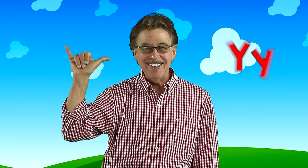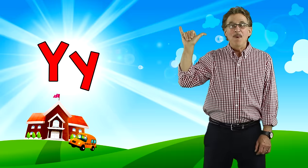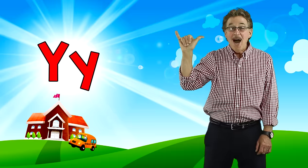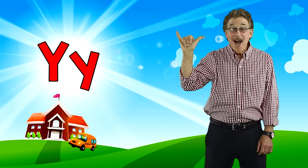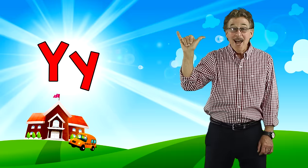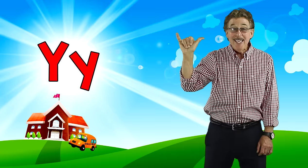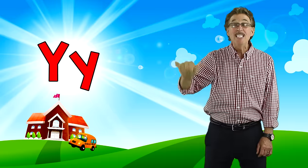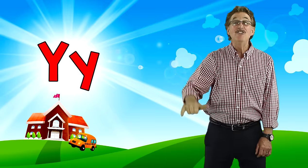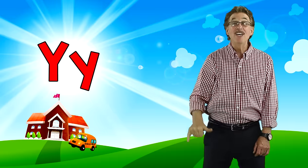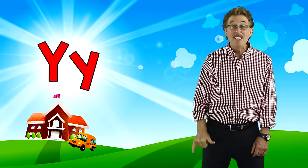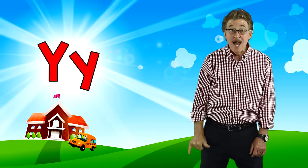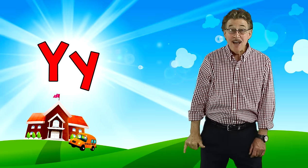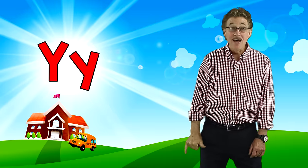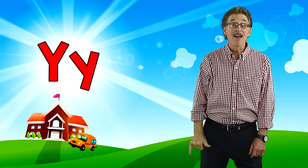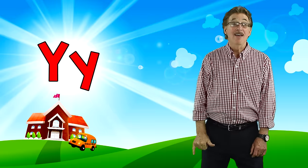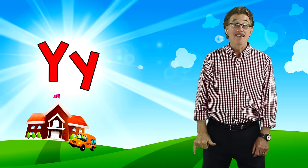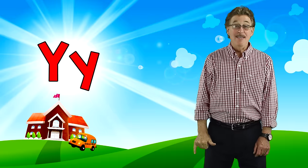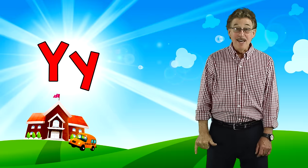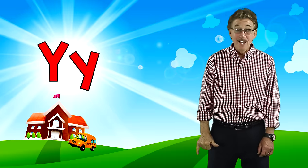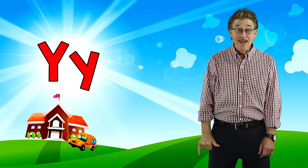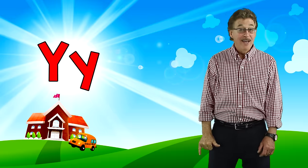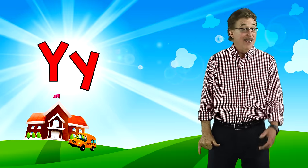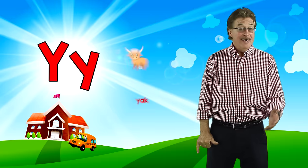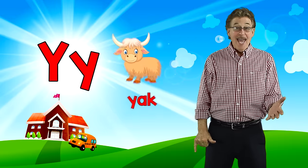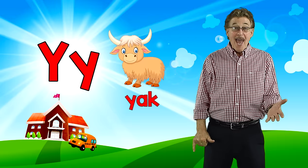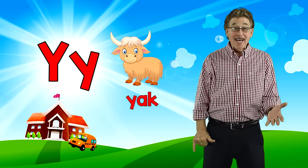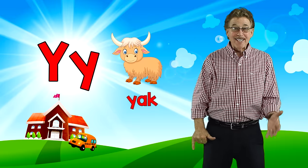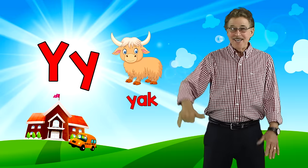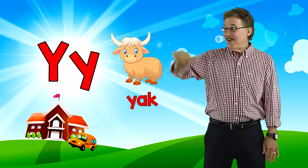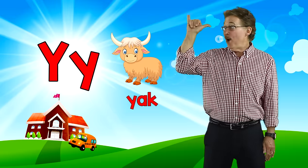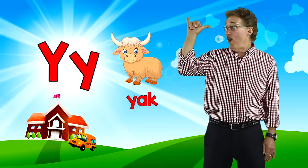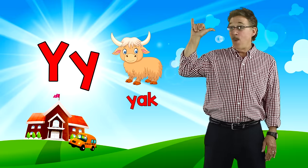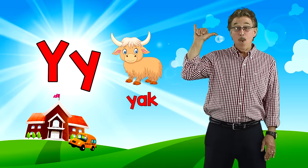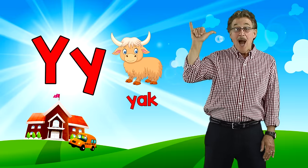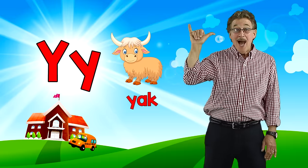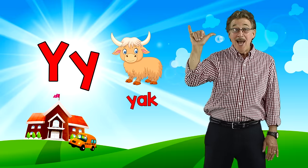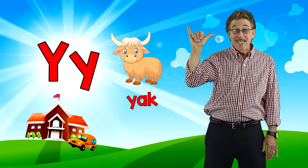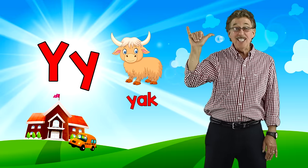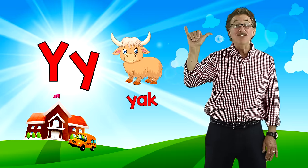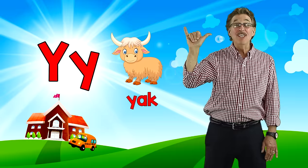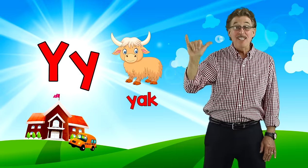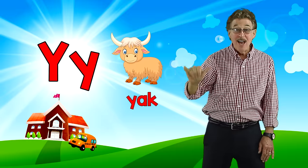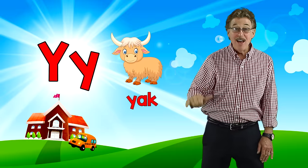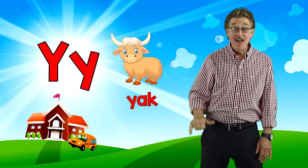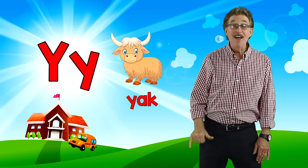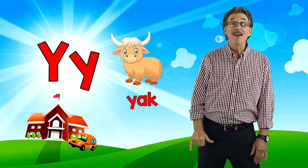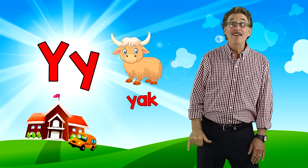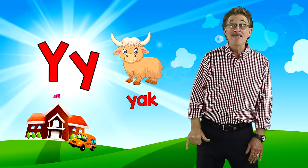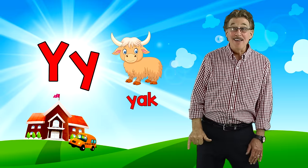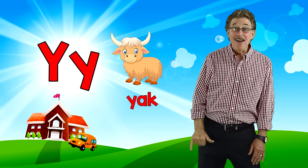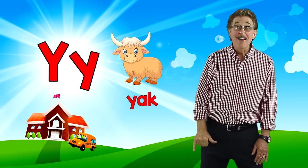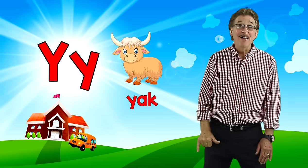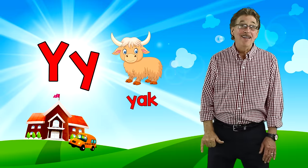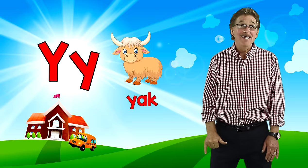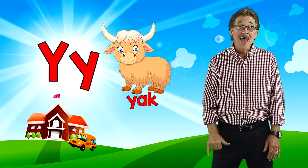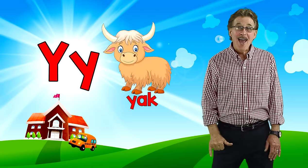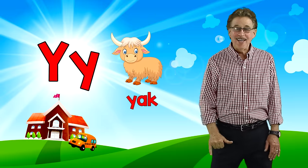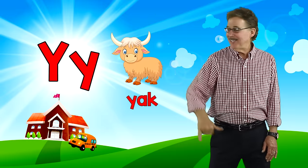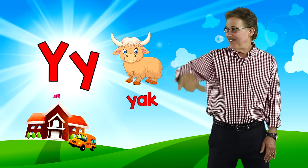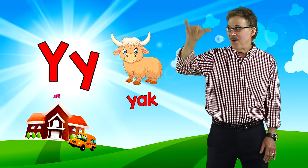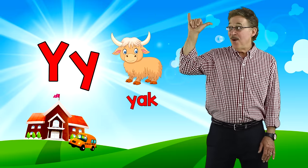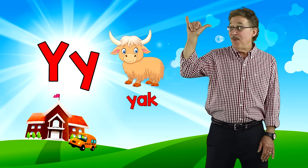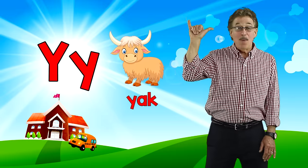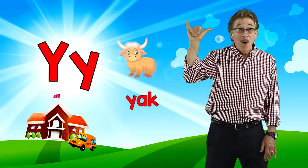Y is for /y/ /y/ yak